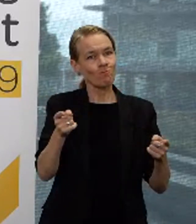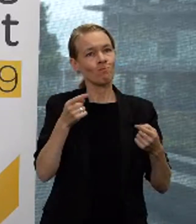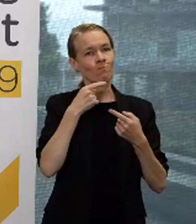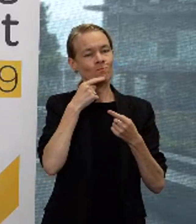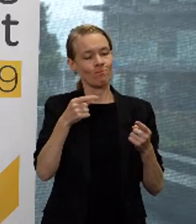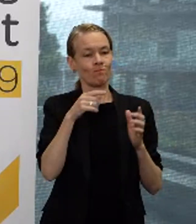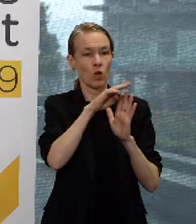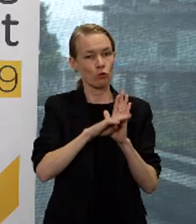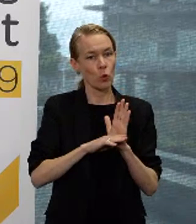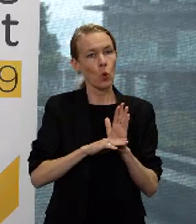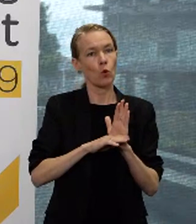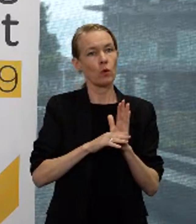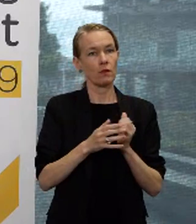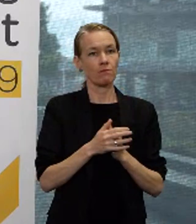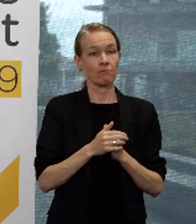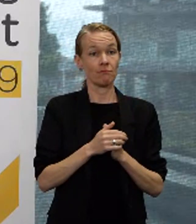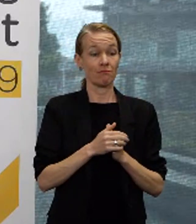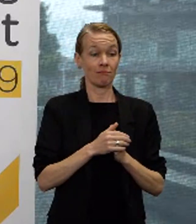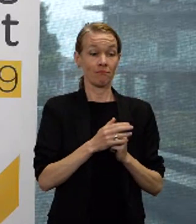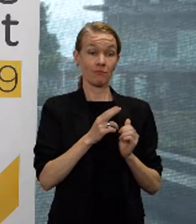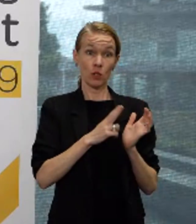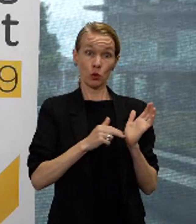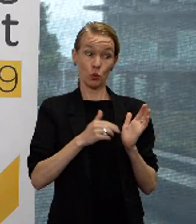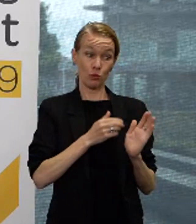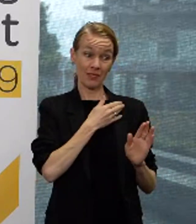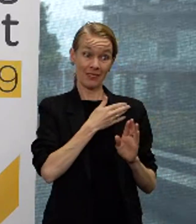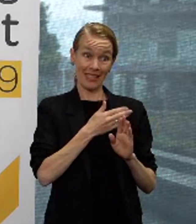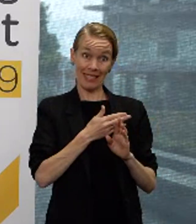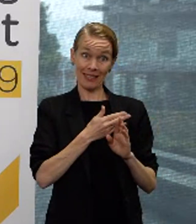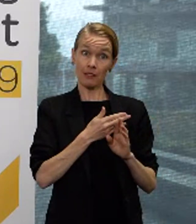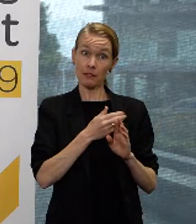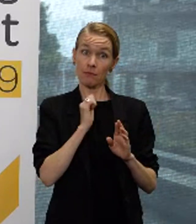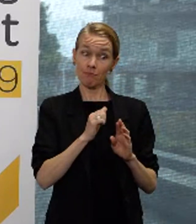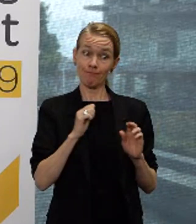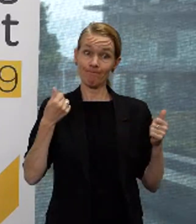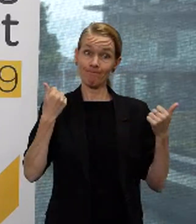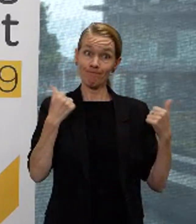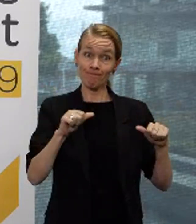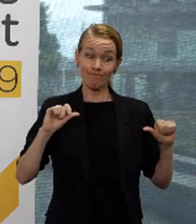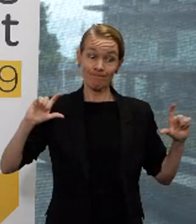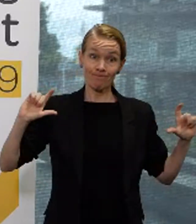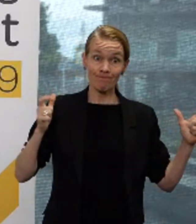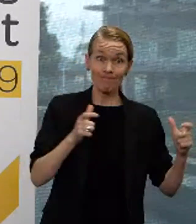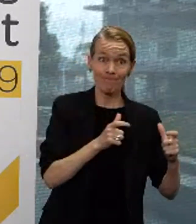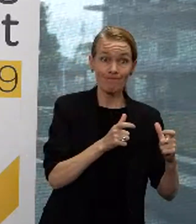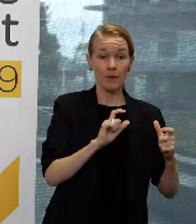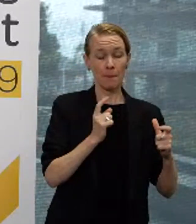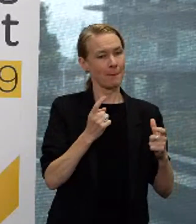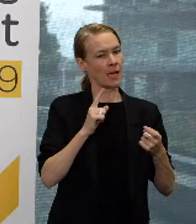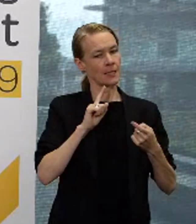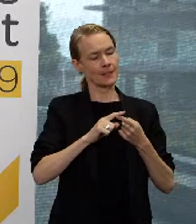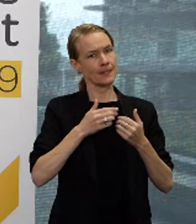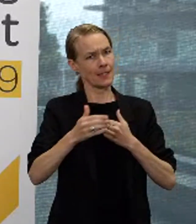have been to date, the only thing that matters is how effective it is now and into the future.